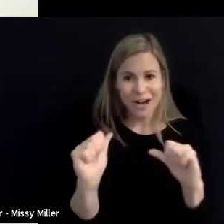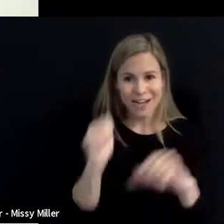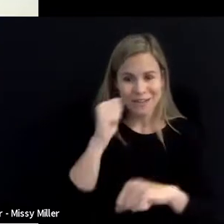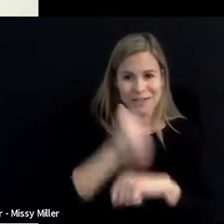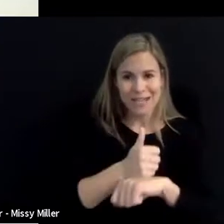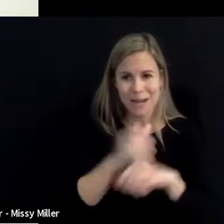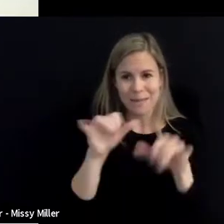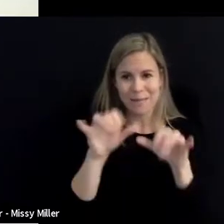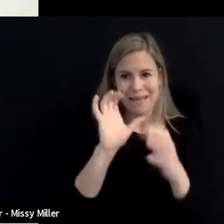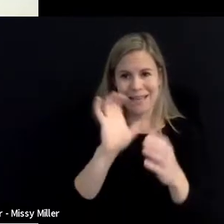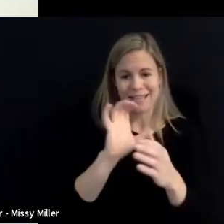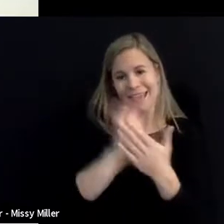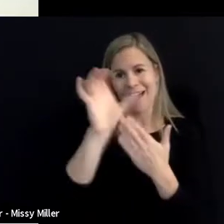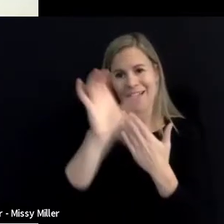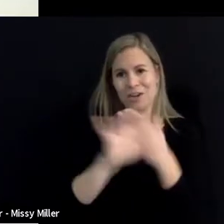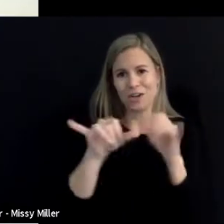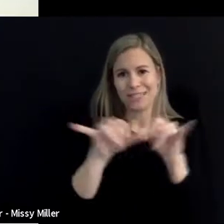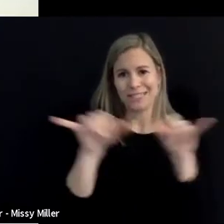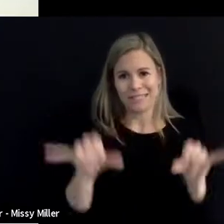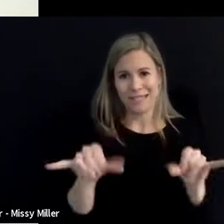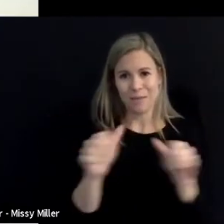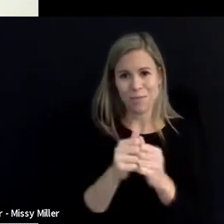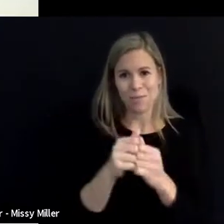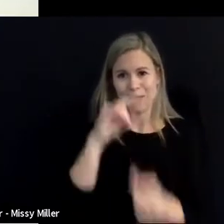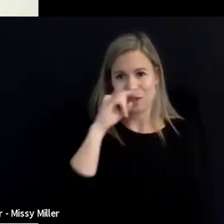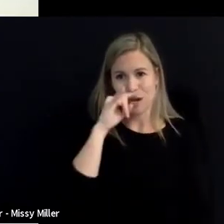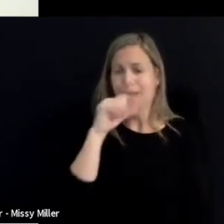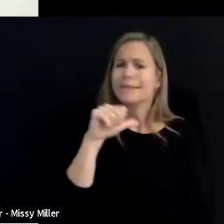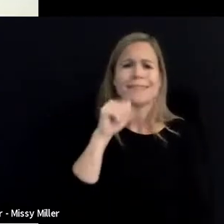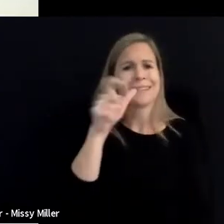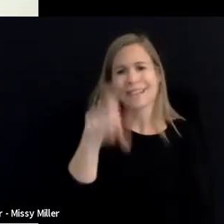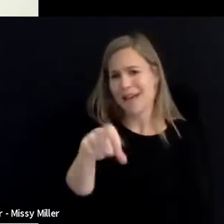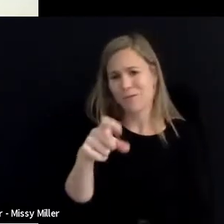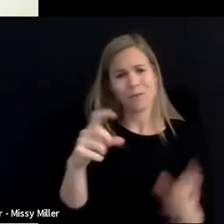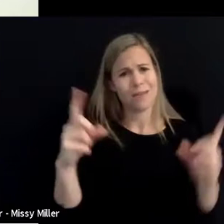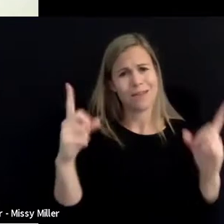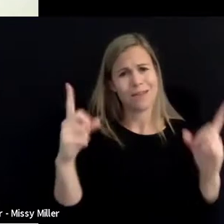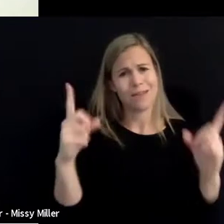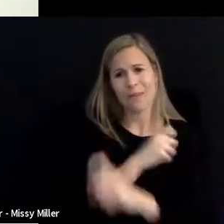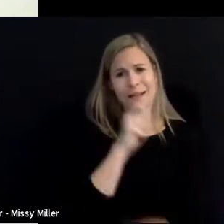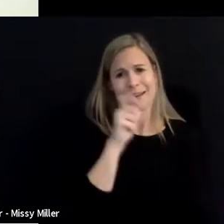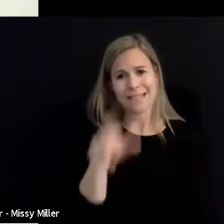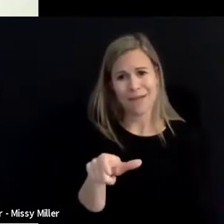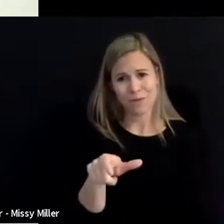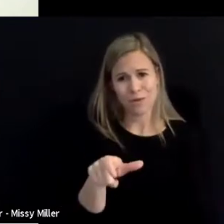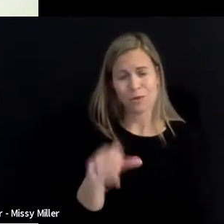You know, they don't have to be that complicated. And if you need some help,